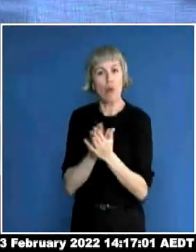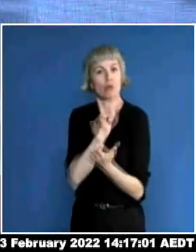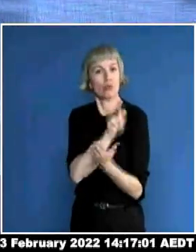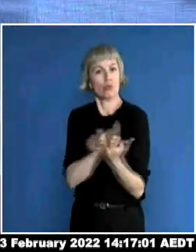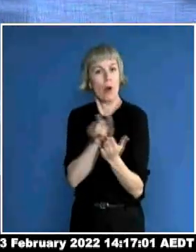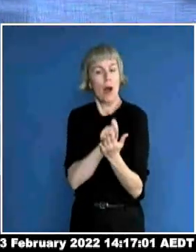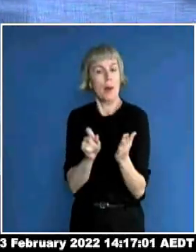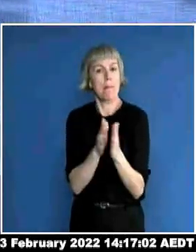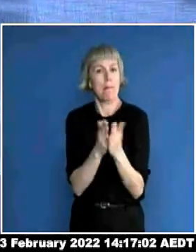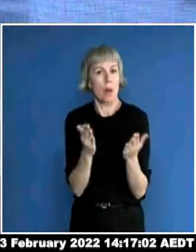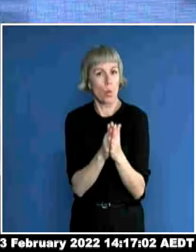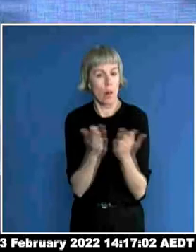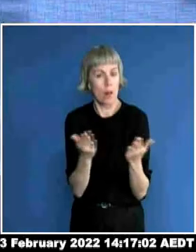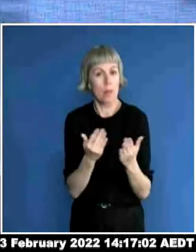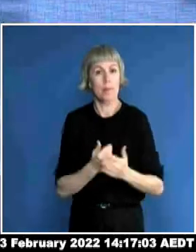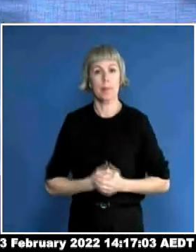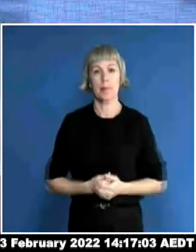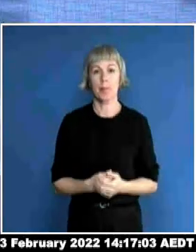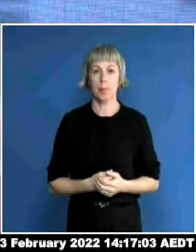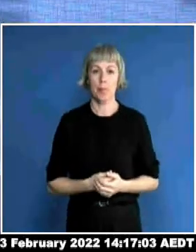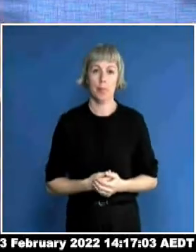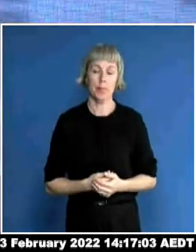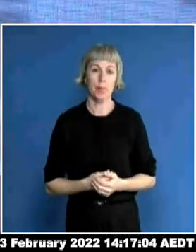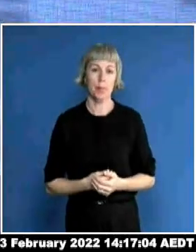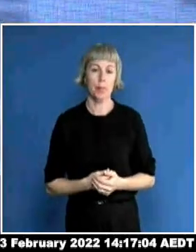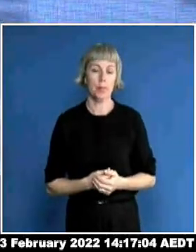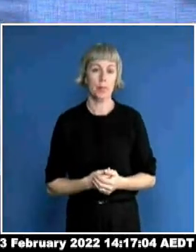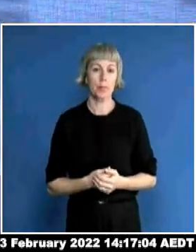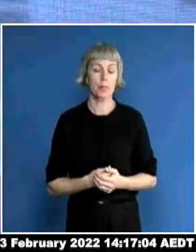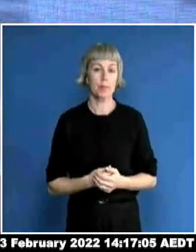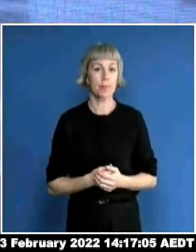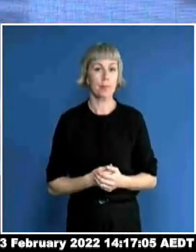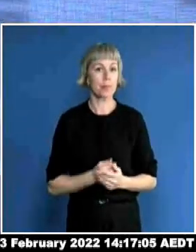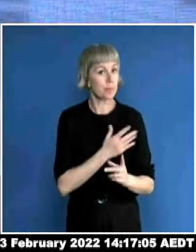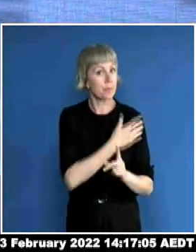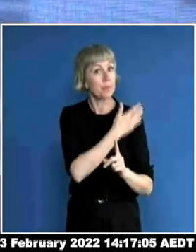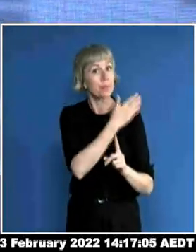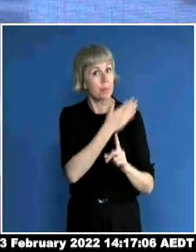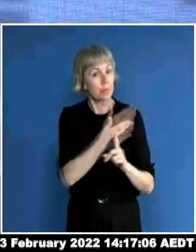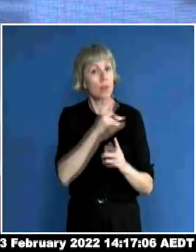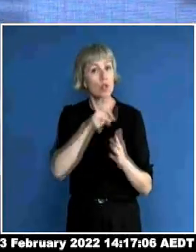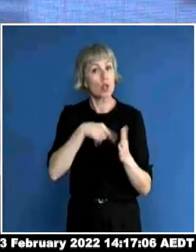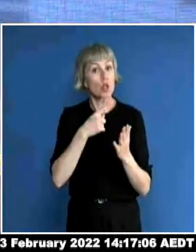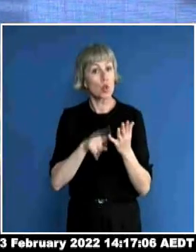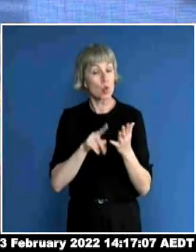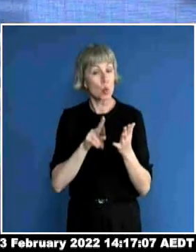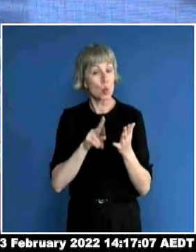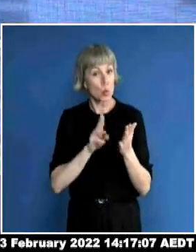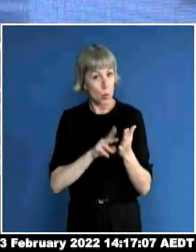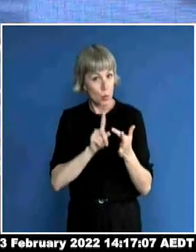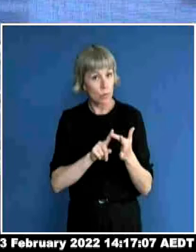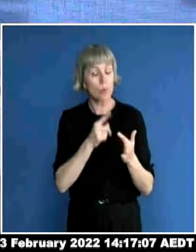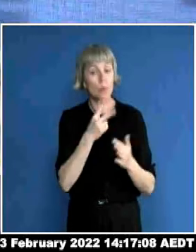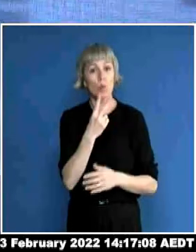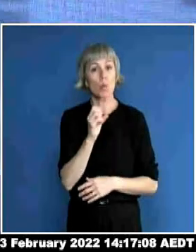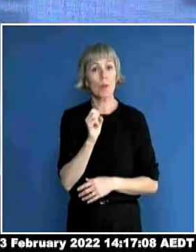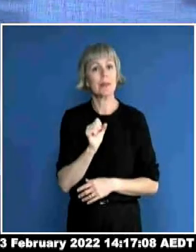So by June 2019 - so you had started in May - by June 2019, you sent a draft training